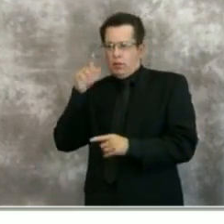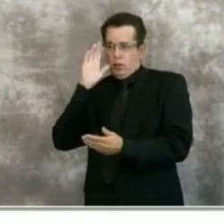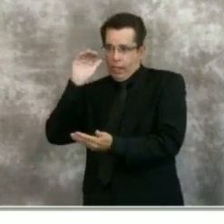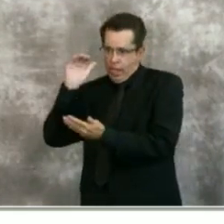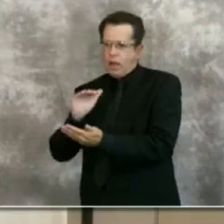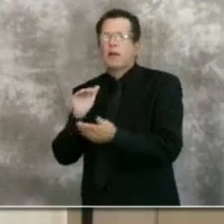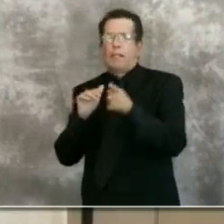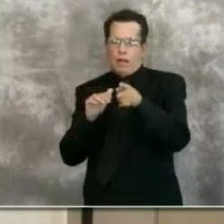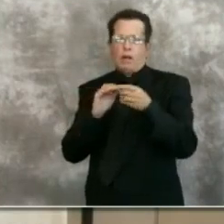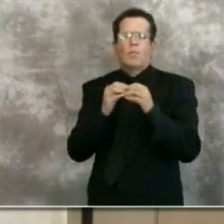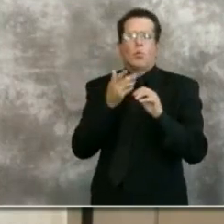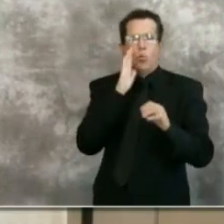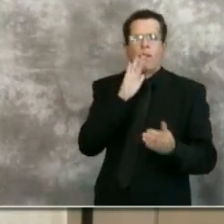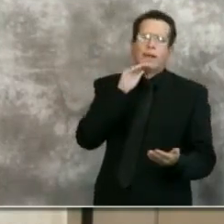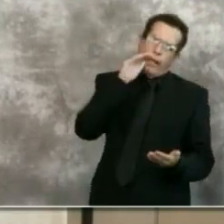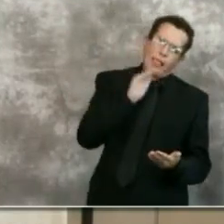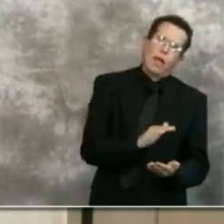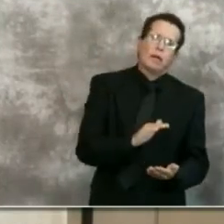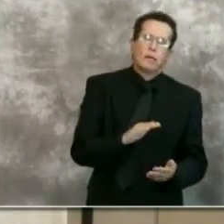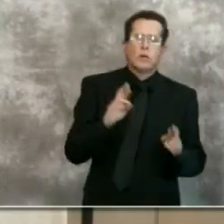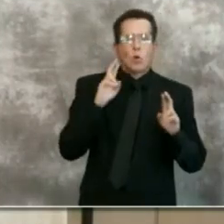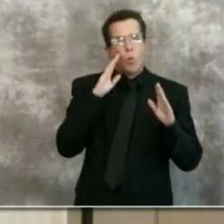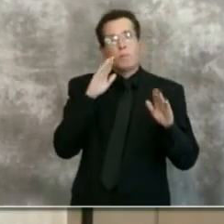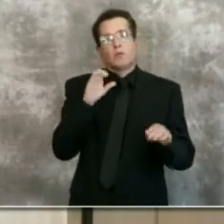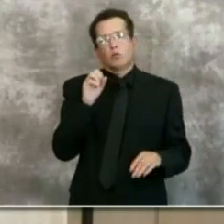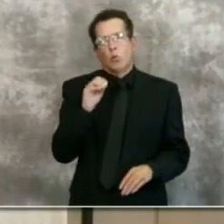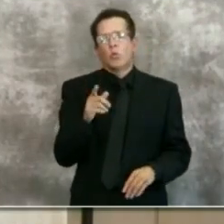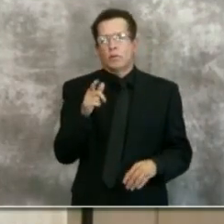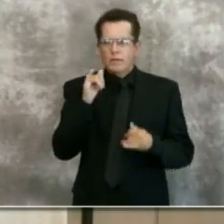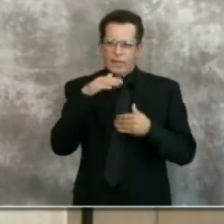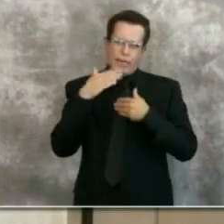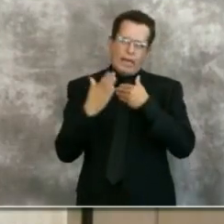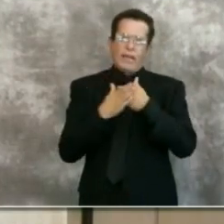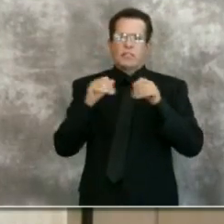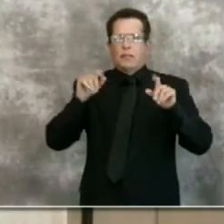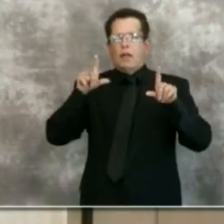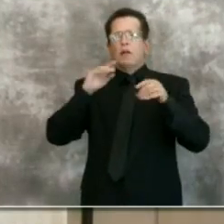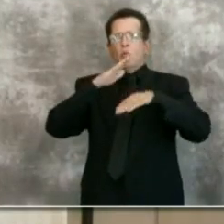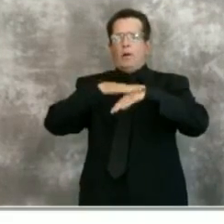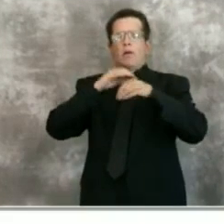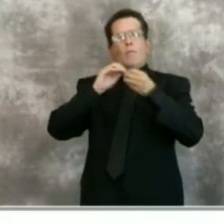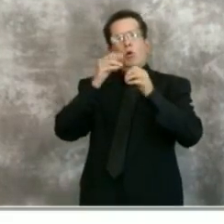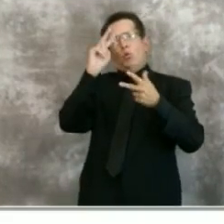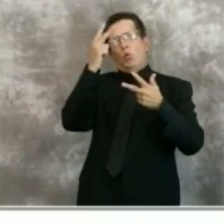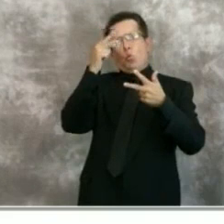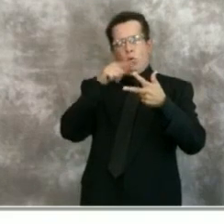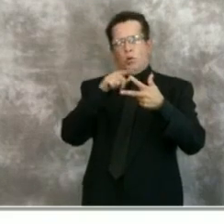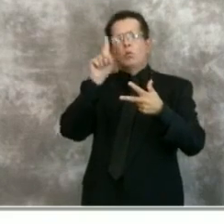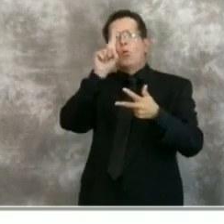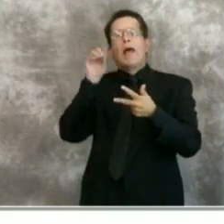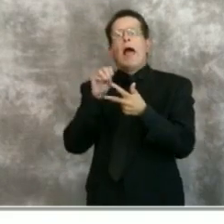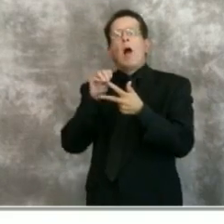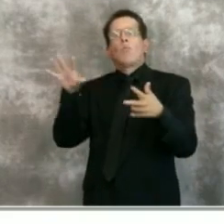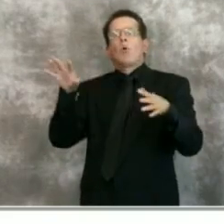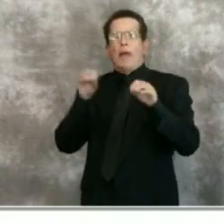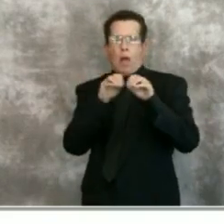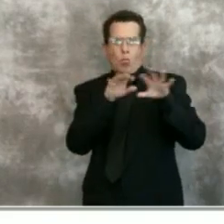TO DECLINE. BUT THAT WILL ONLY DECLINE IF THE TOTAL NUMBER OF NEW CASES THAT WE SEE EACH DAY. ALSO DECLINES. AND THE